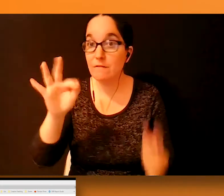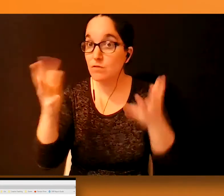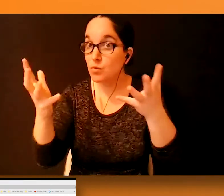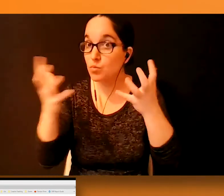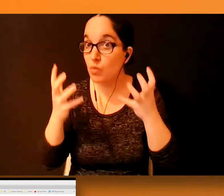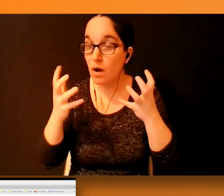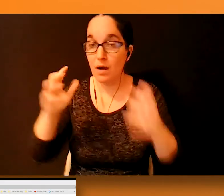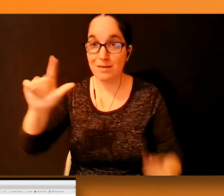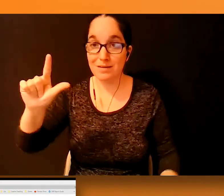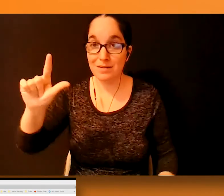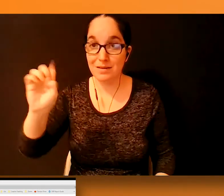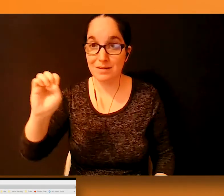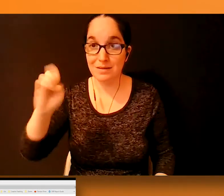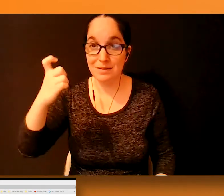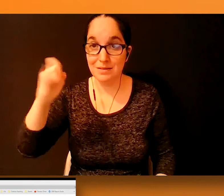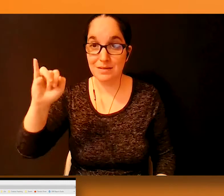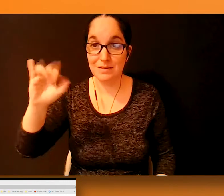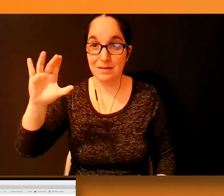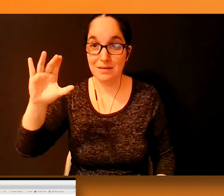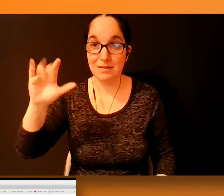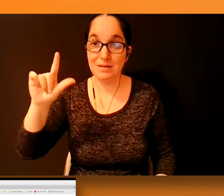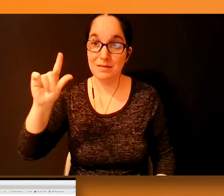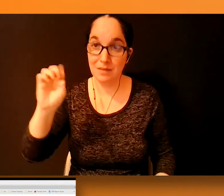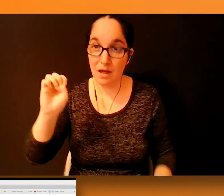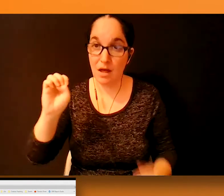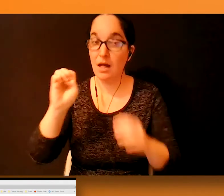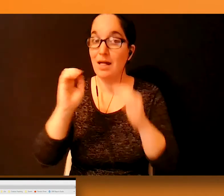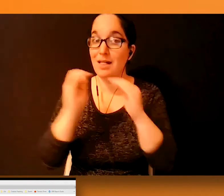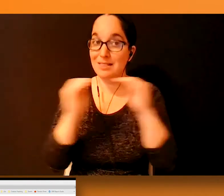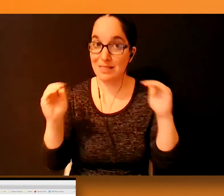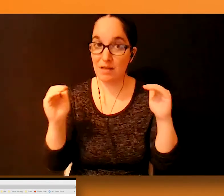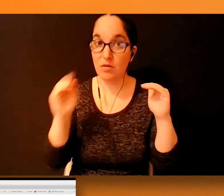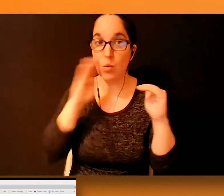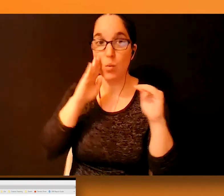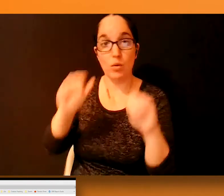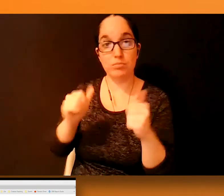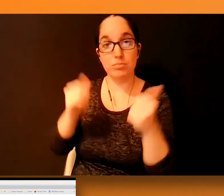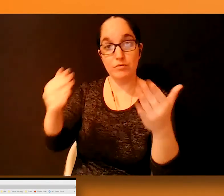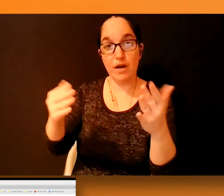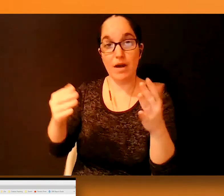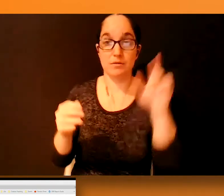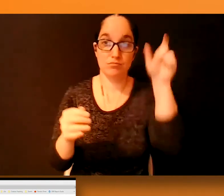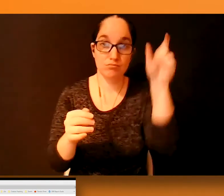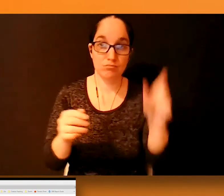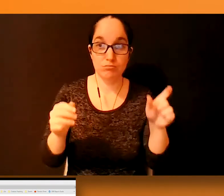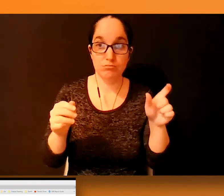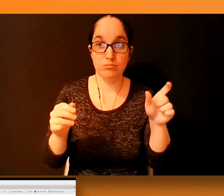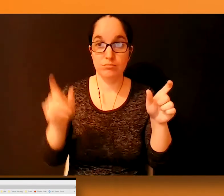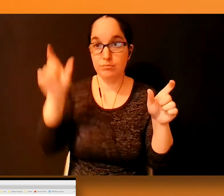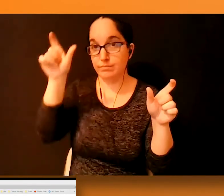If you--if you want to do the Lexile level, you can actually--Lexile level charts have, like,